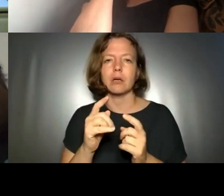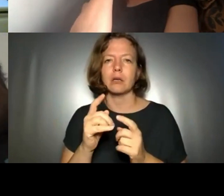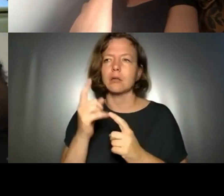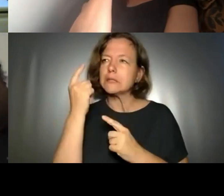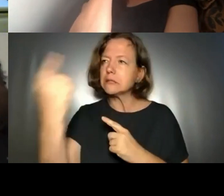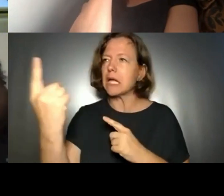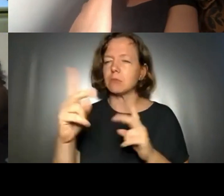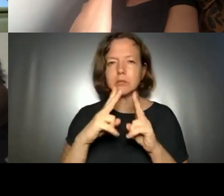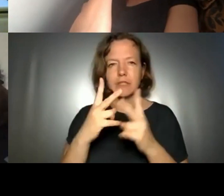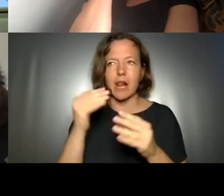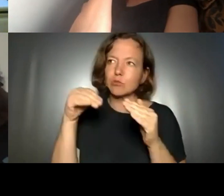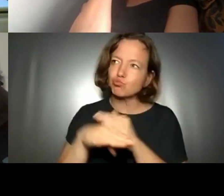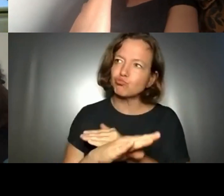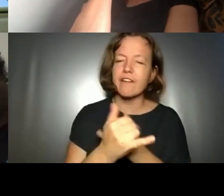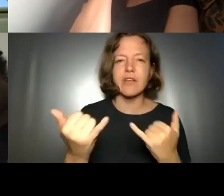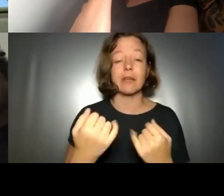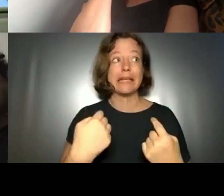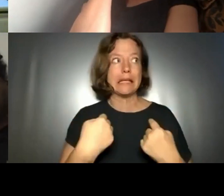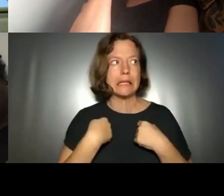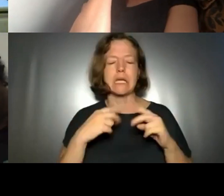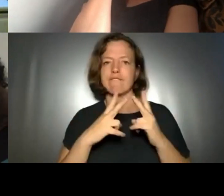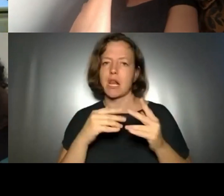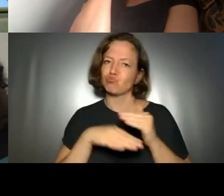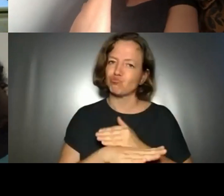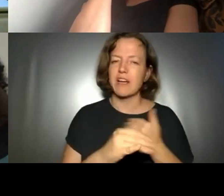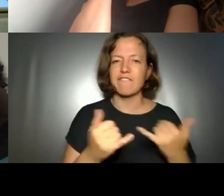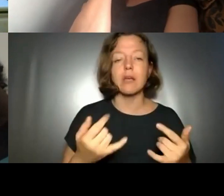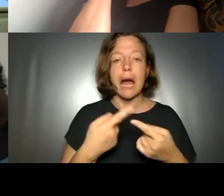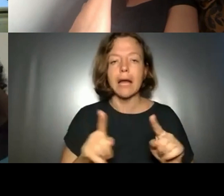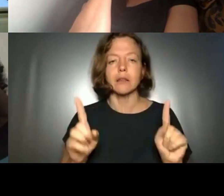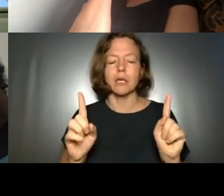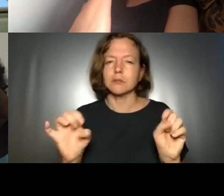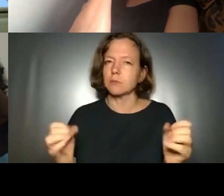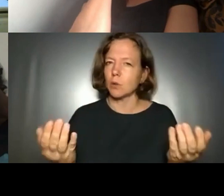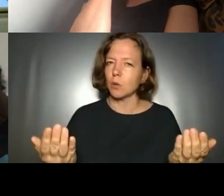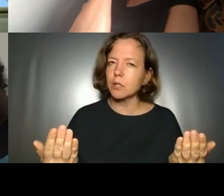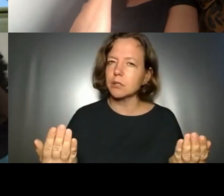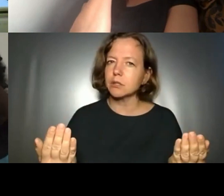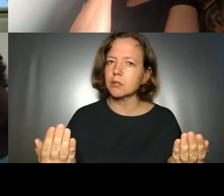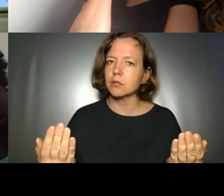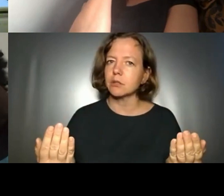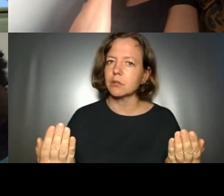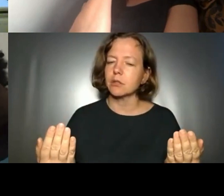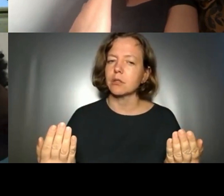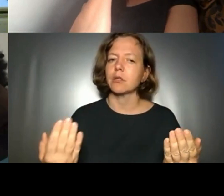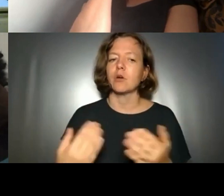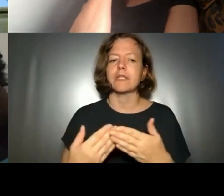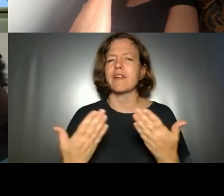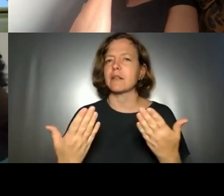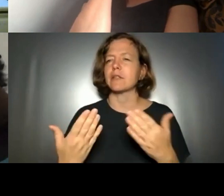And to acknowledge that and to give that space creates also this trust and this intimacy.